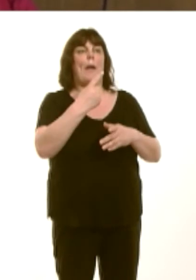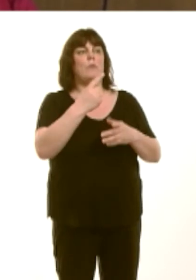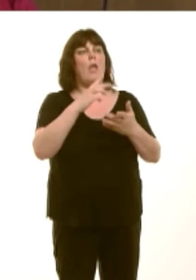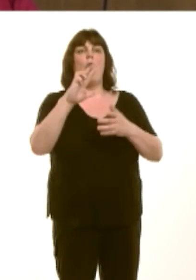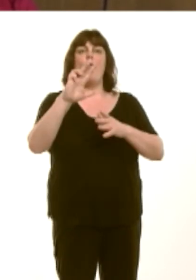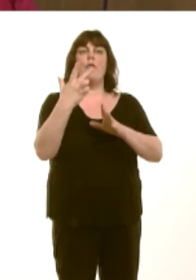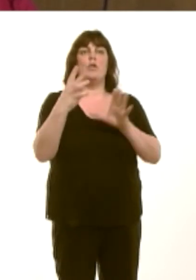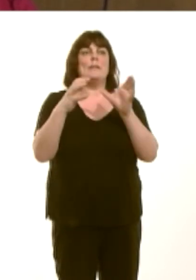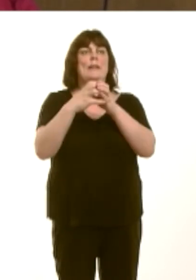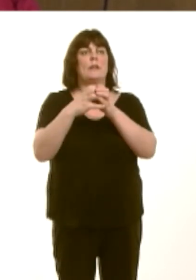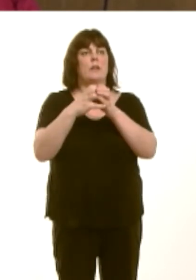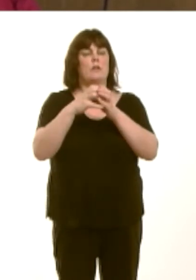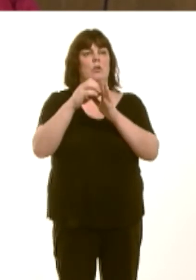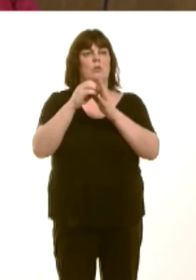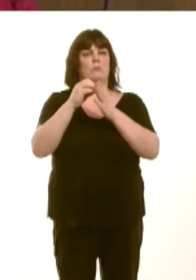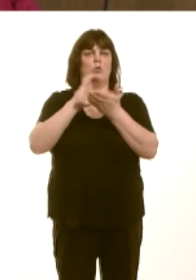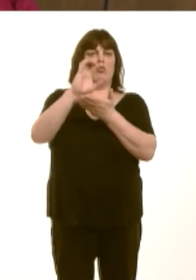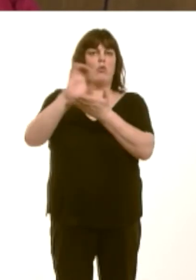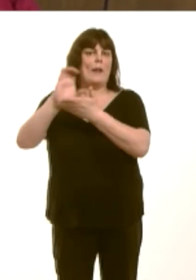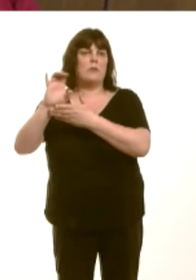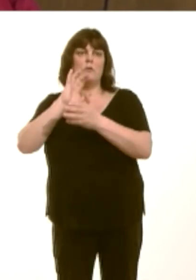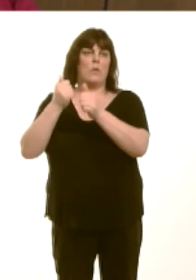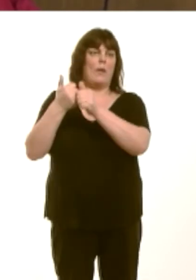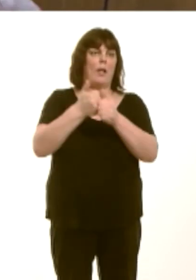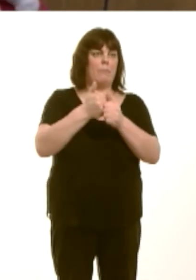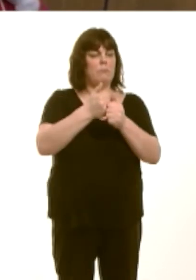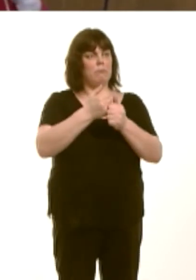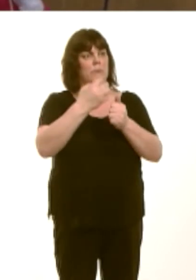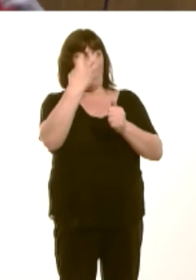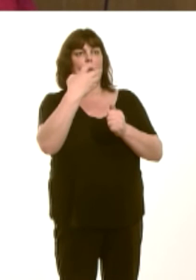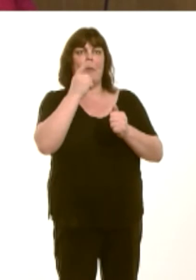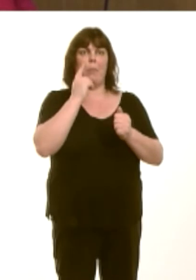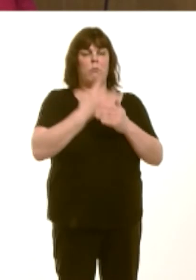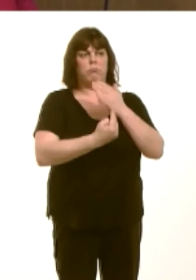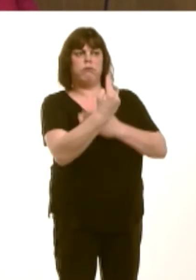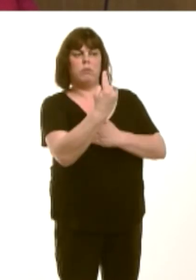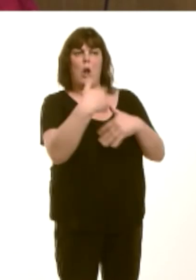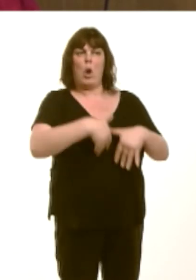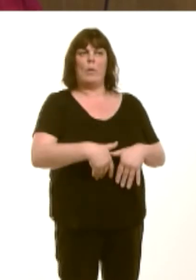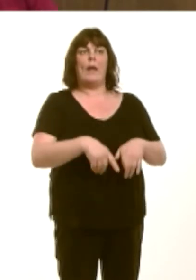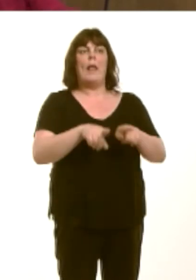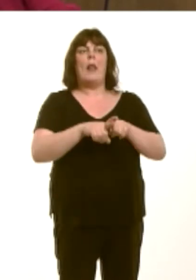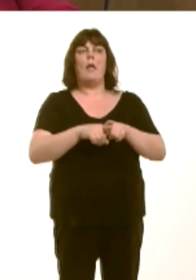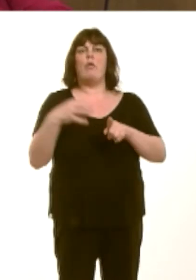befriending schemes across Wales to tackle isolation and loneliness, and a good example of this investment is the Royal Voluntary Service Newport good neighbours scheme.